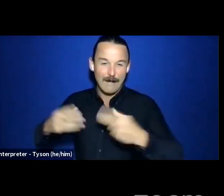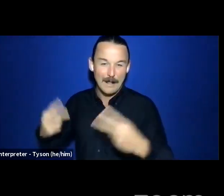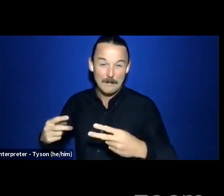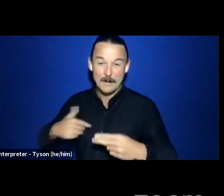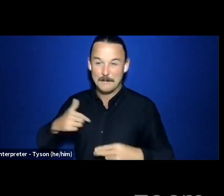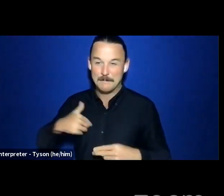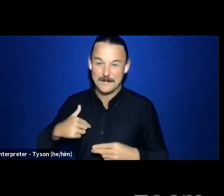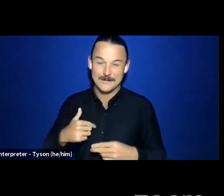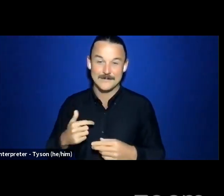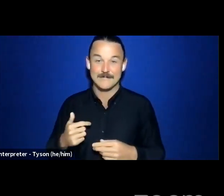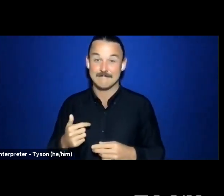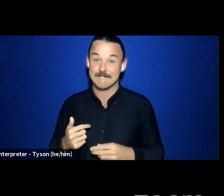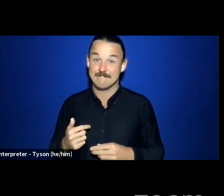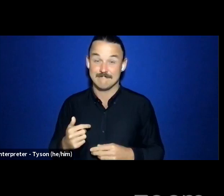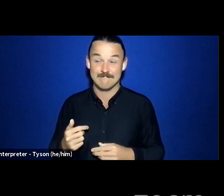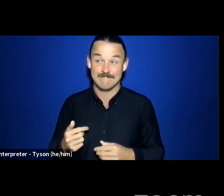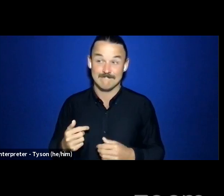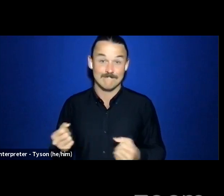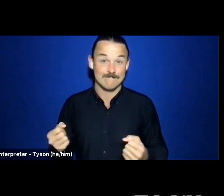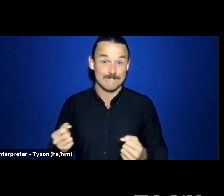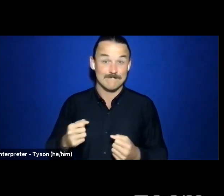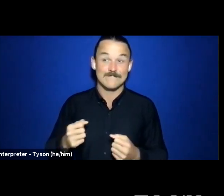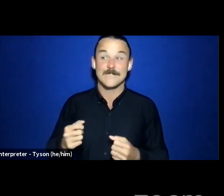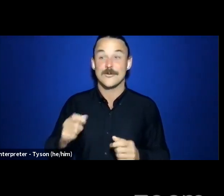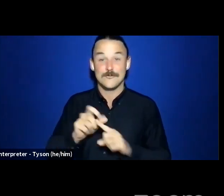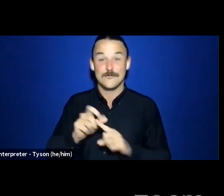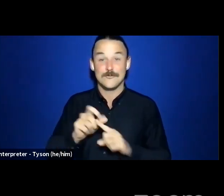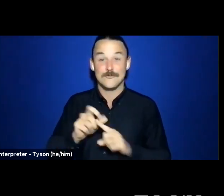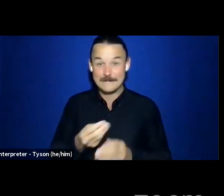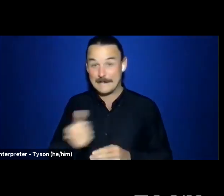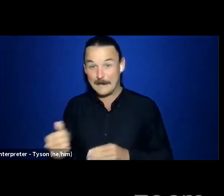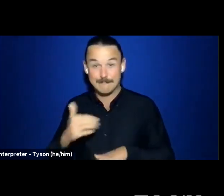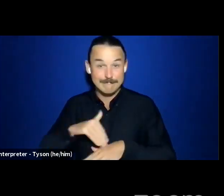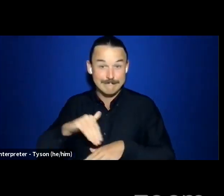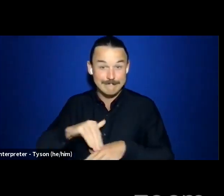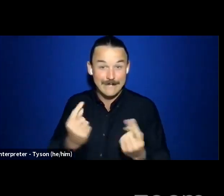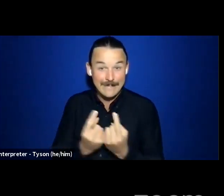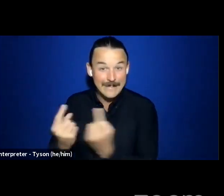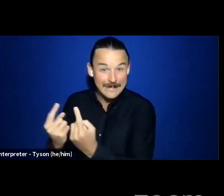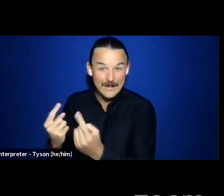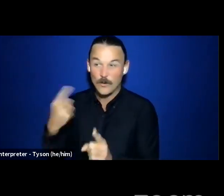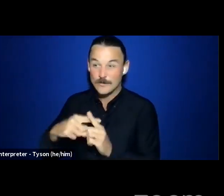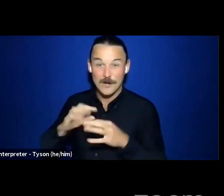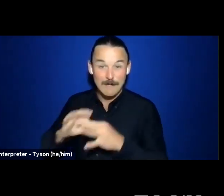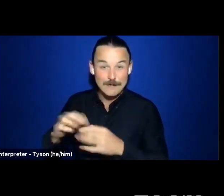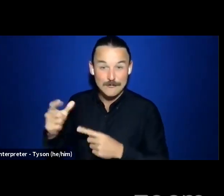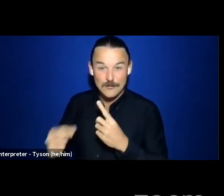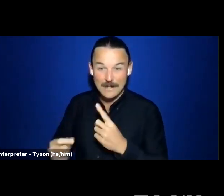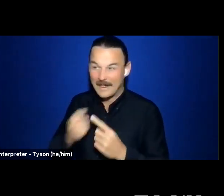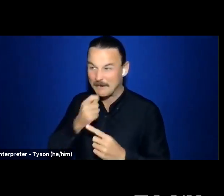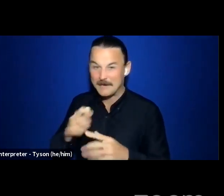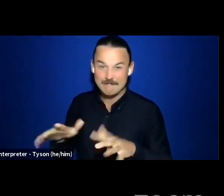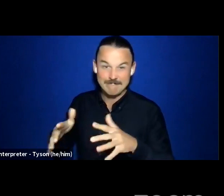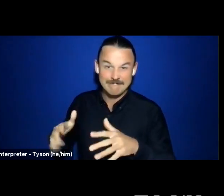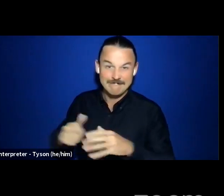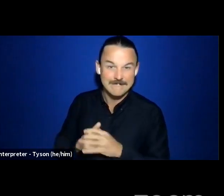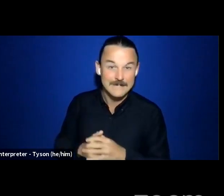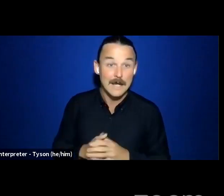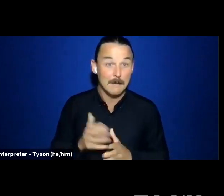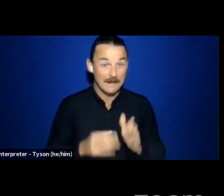era will remember, I was taking questions. nable substances and making even more relationship choices. s. So the fact that the s. So the fact that these young people who have managed to